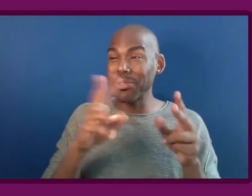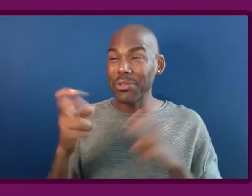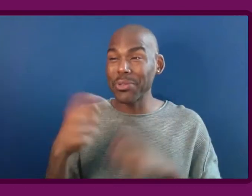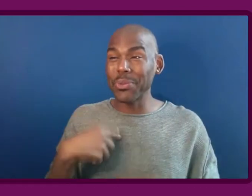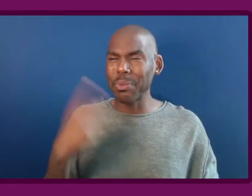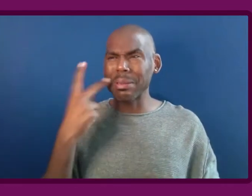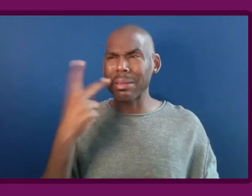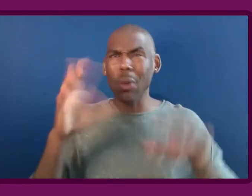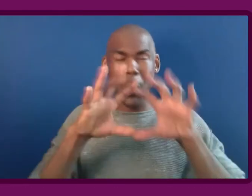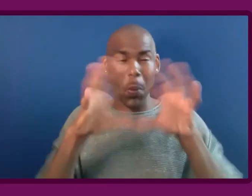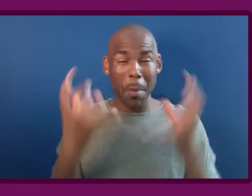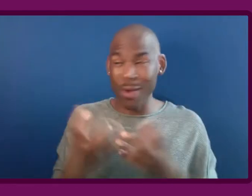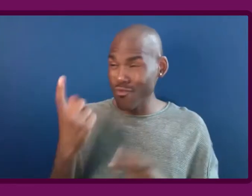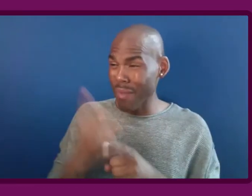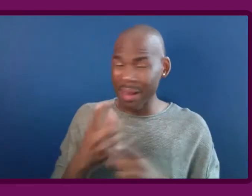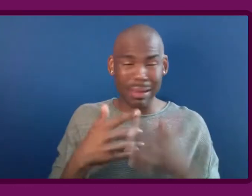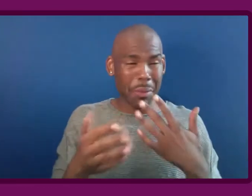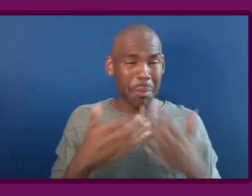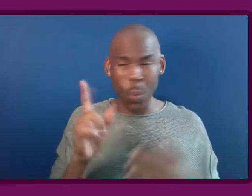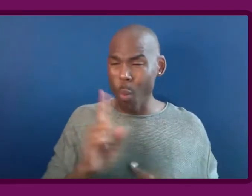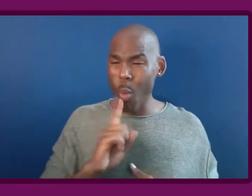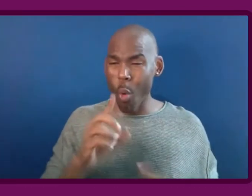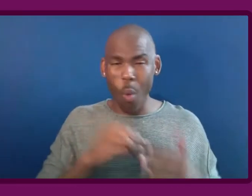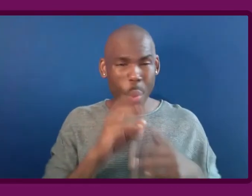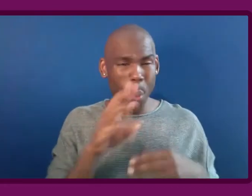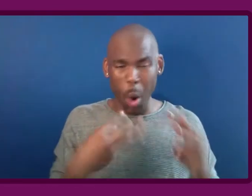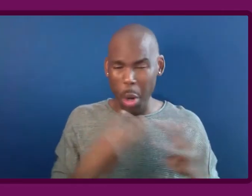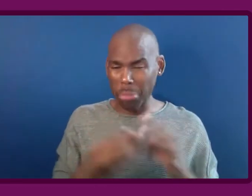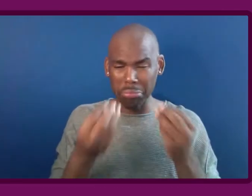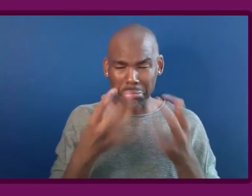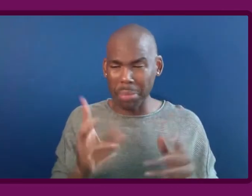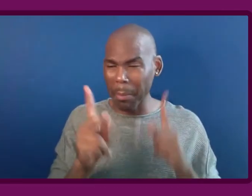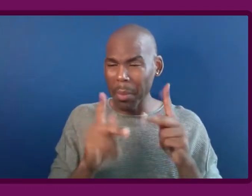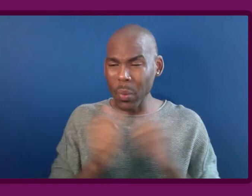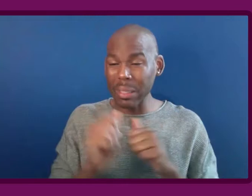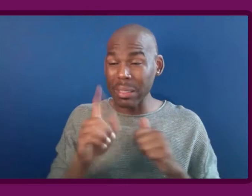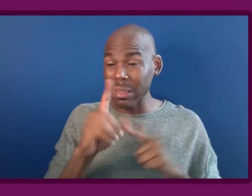important issues that we see globally. It doesn't matter where we are in the world, as persons with